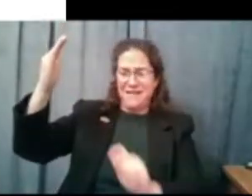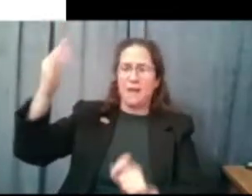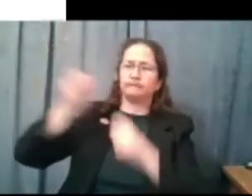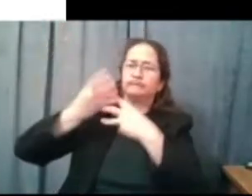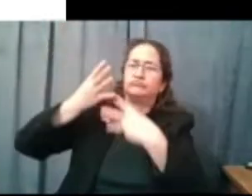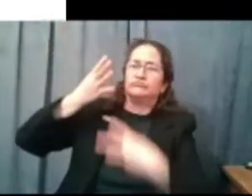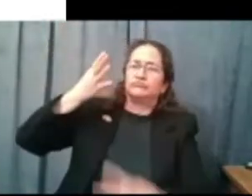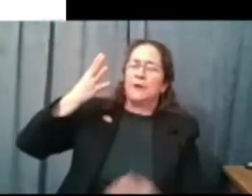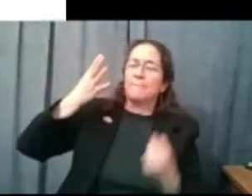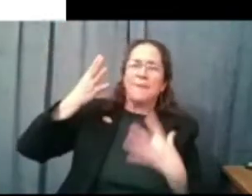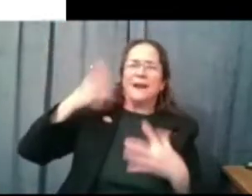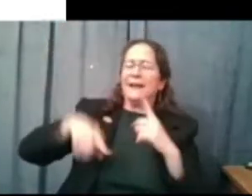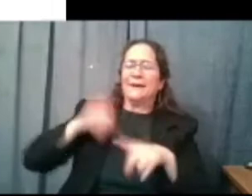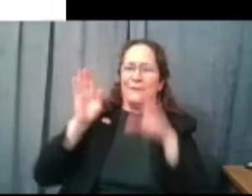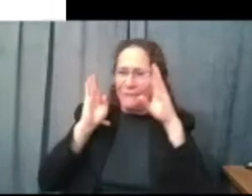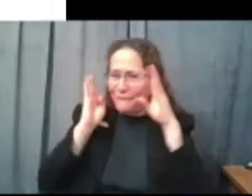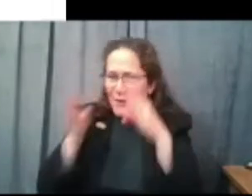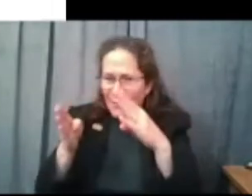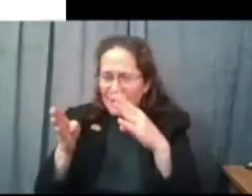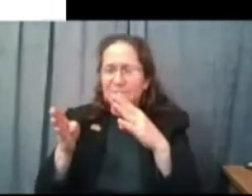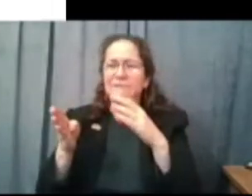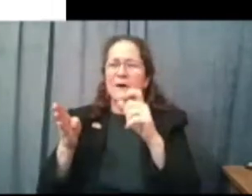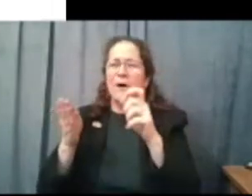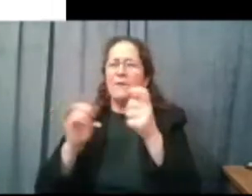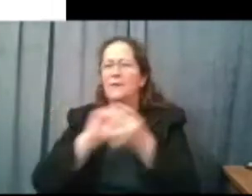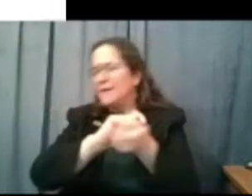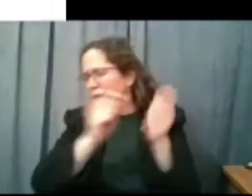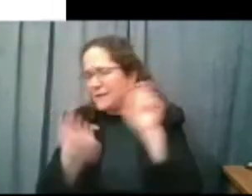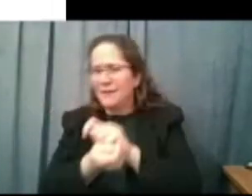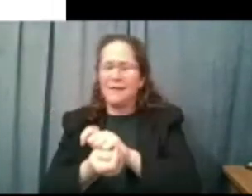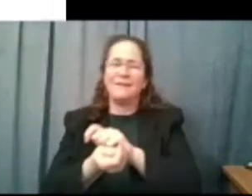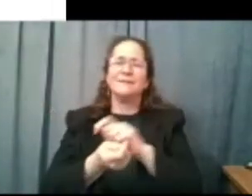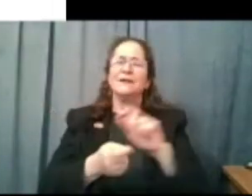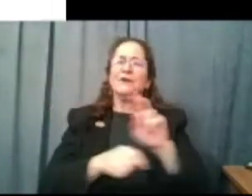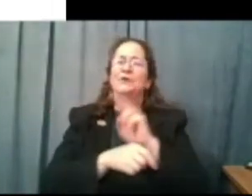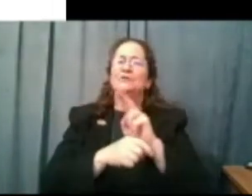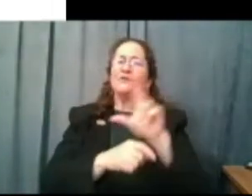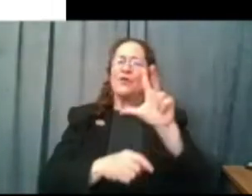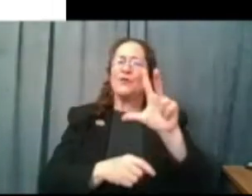So she said, I started using the three inch, the three inch